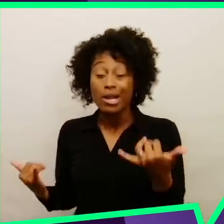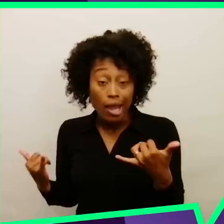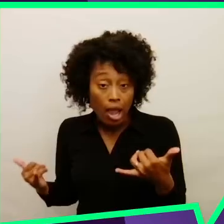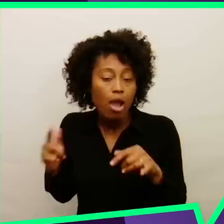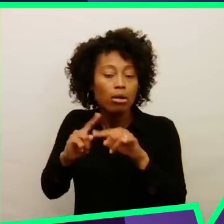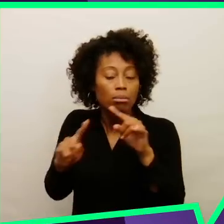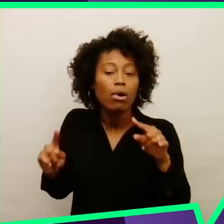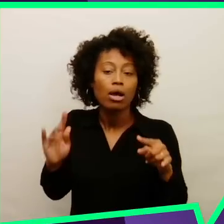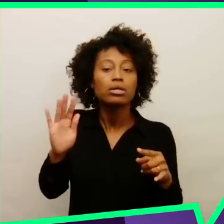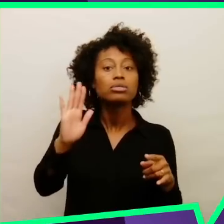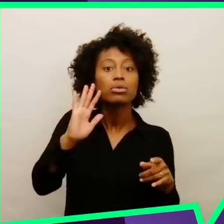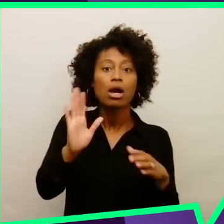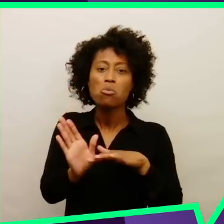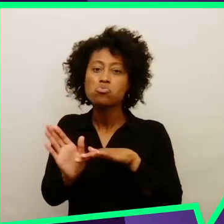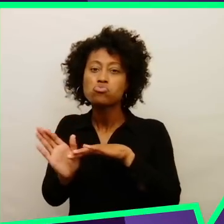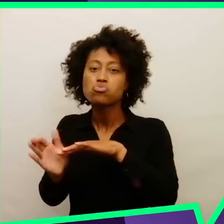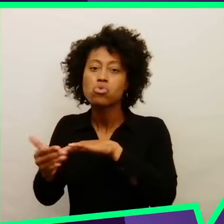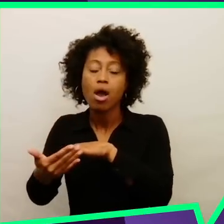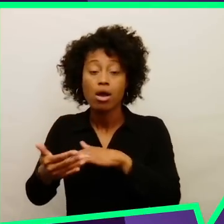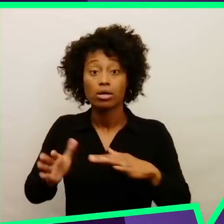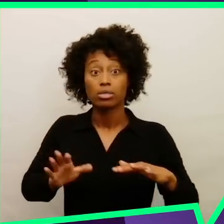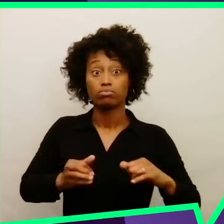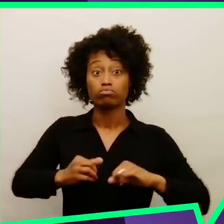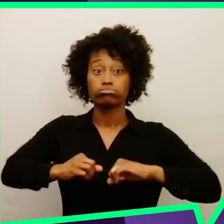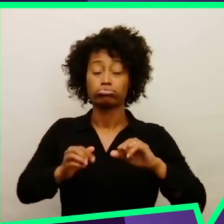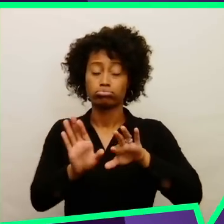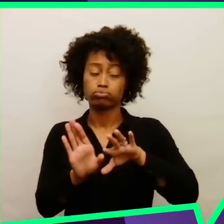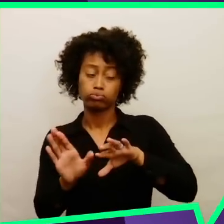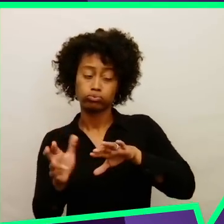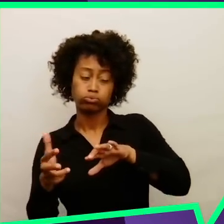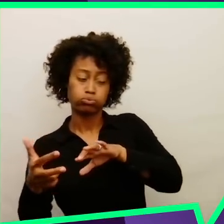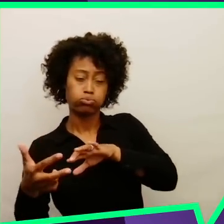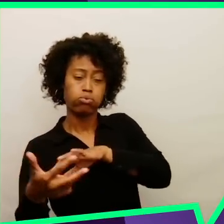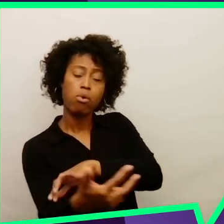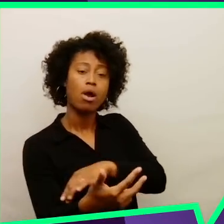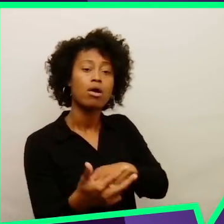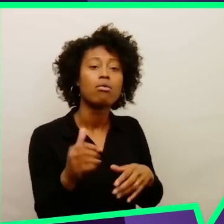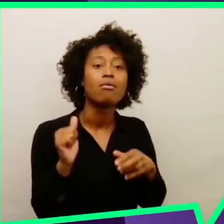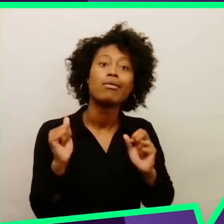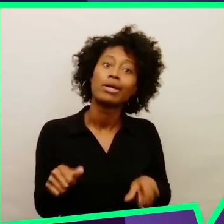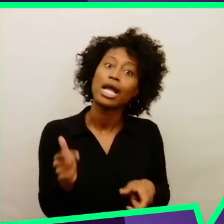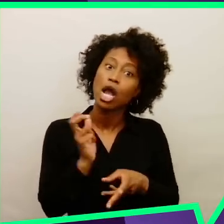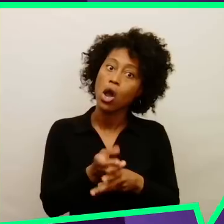Kind of a wide turn here, which can be super disorienting.